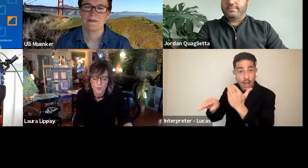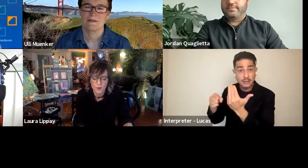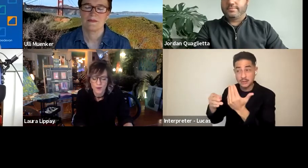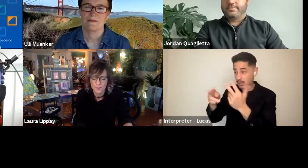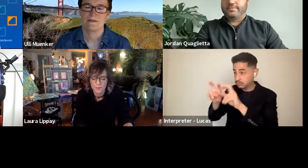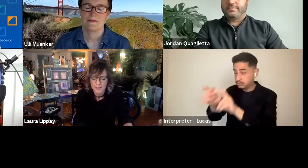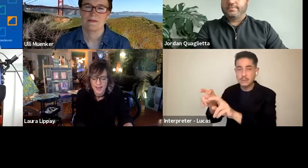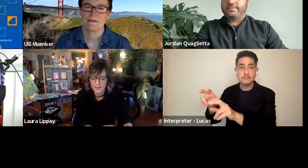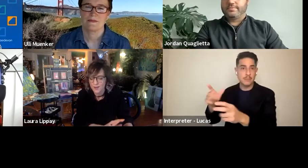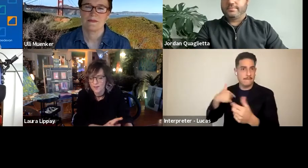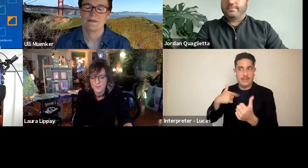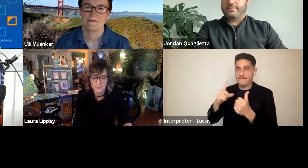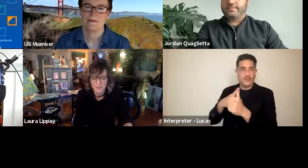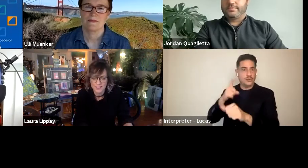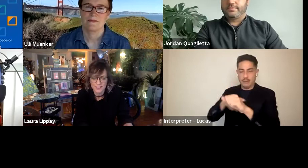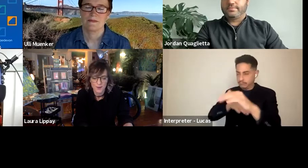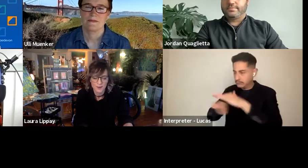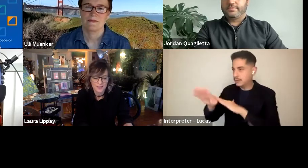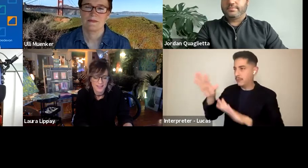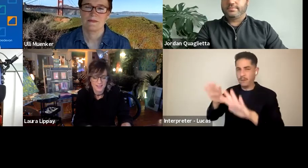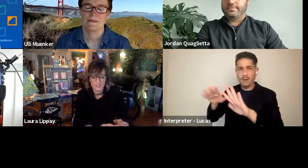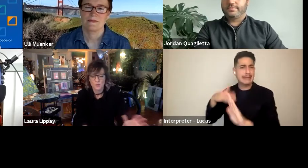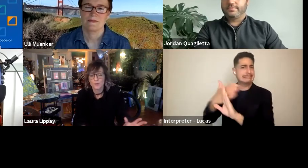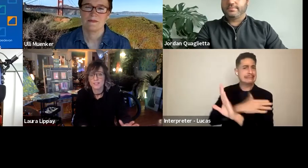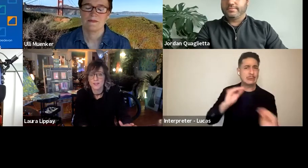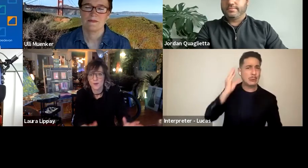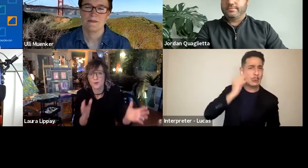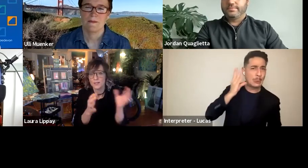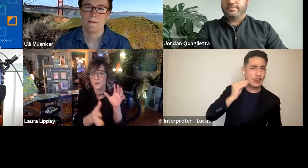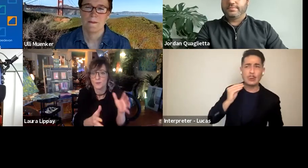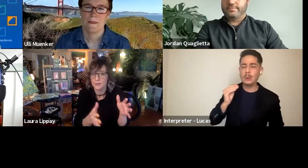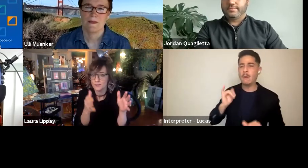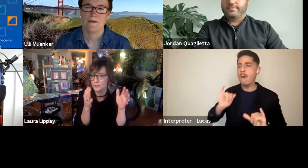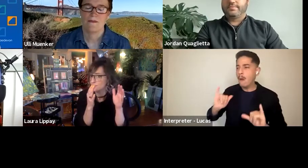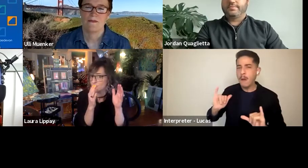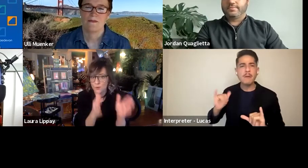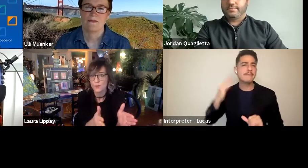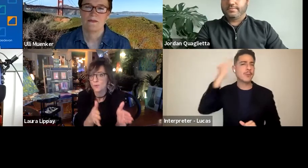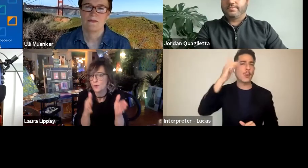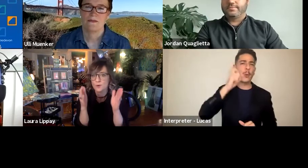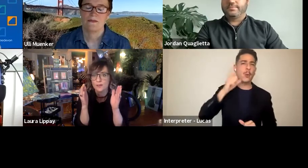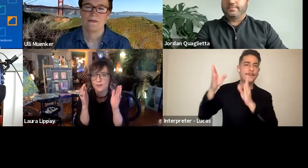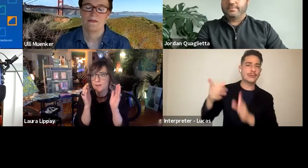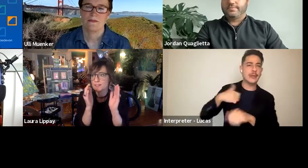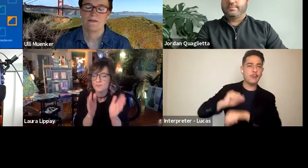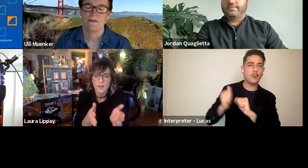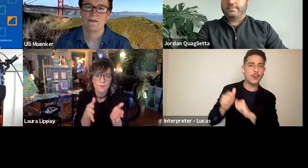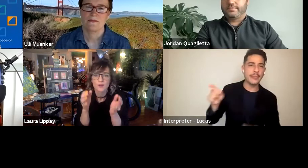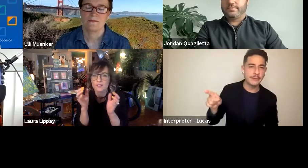program and you haven't been doing SEO, then it's Super easy to know who you need to work with. Who are the developers?